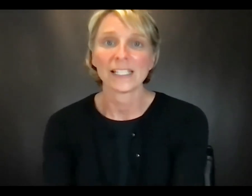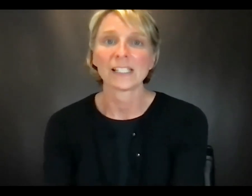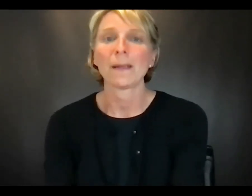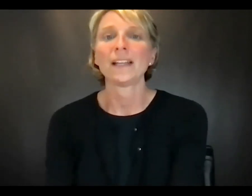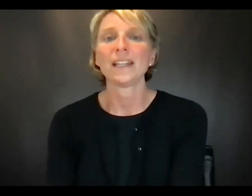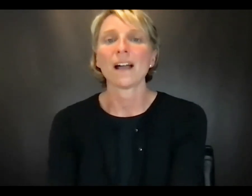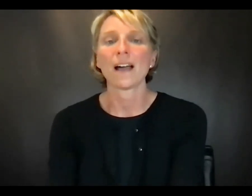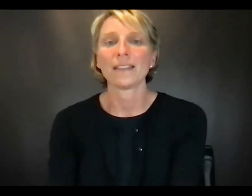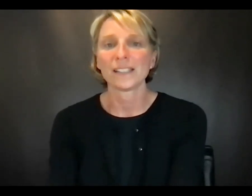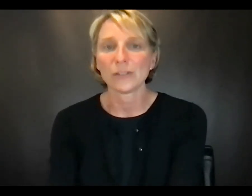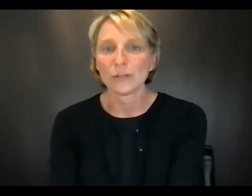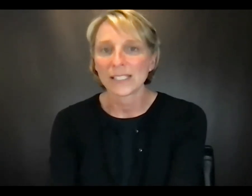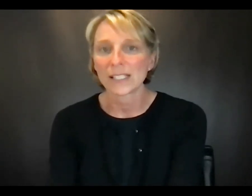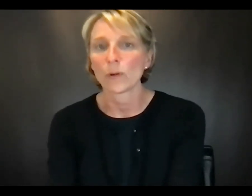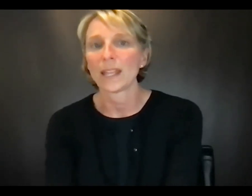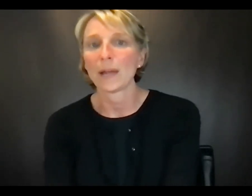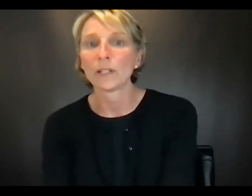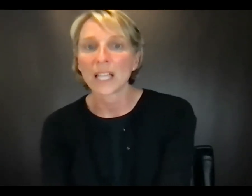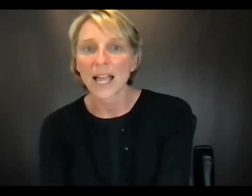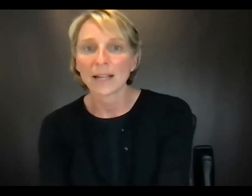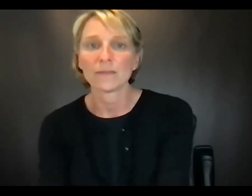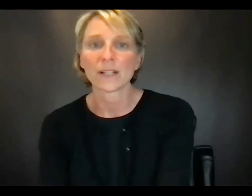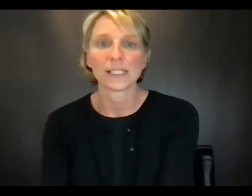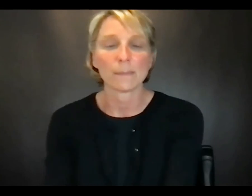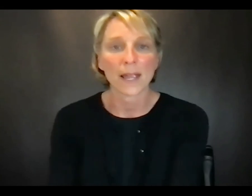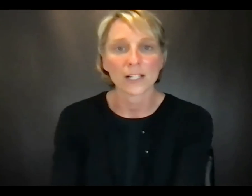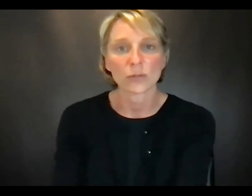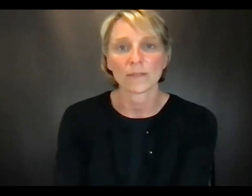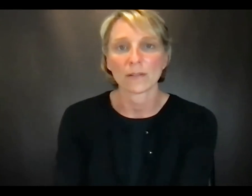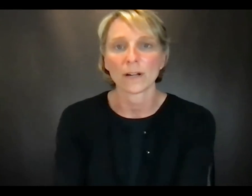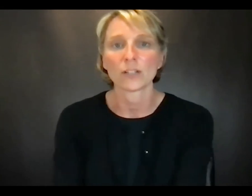depending on the students and what they would like. We've done Spanish, we've done French, but